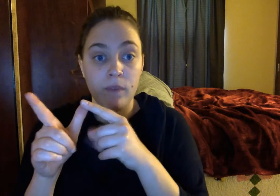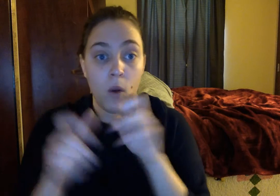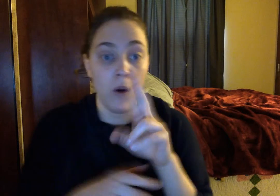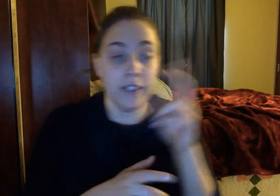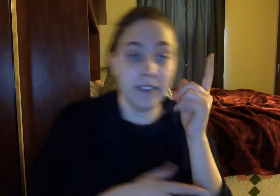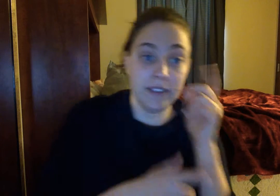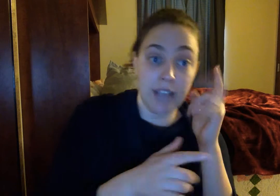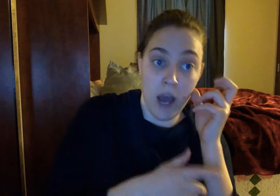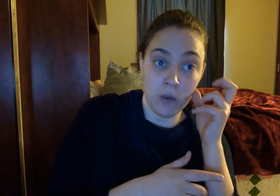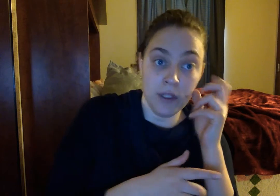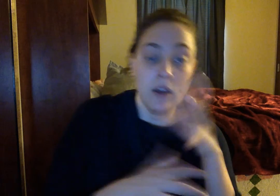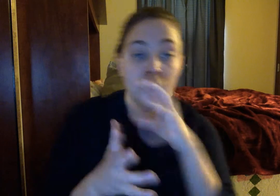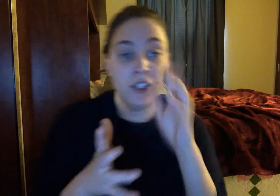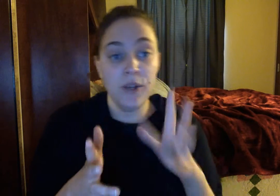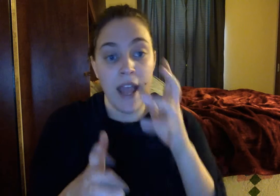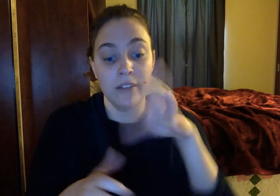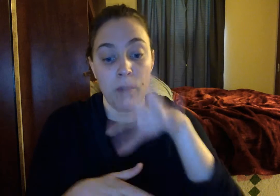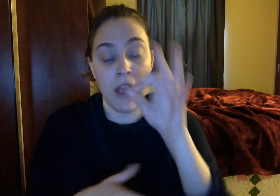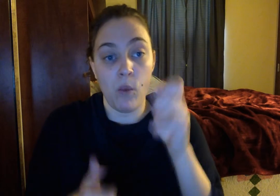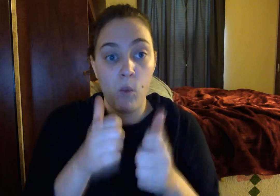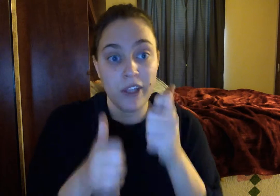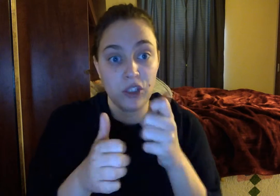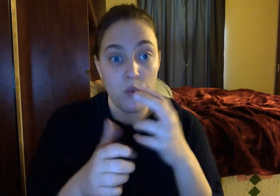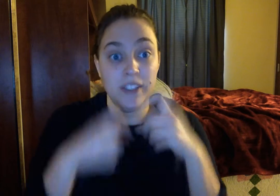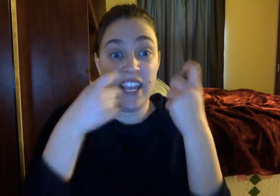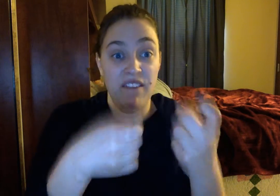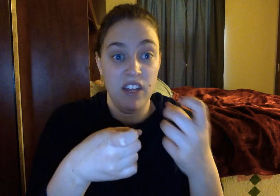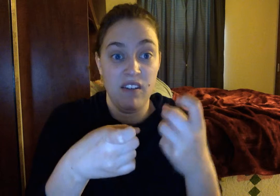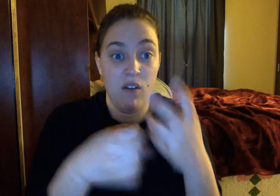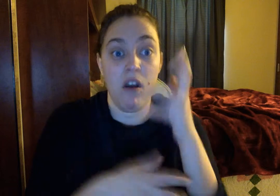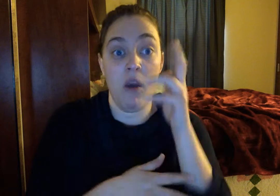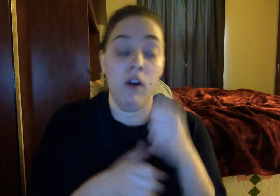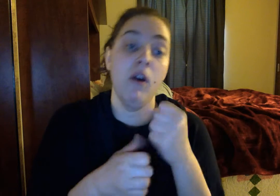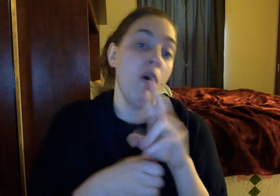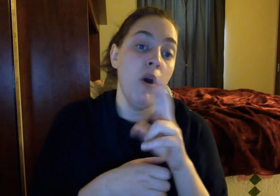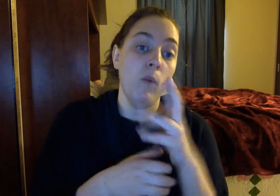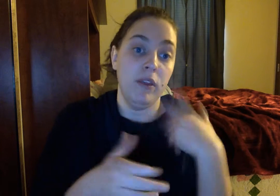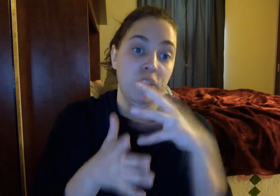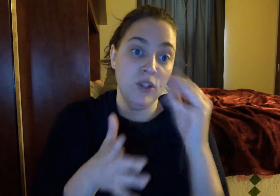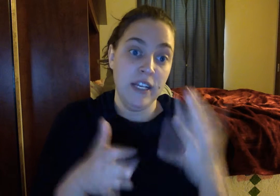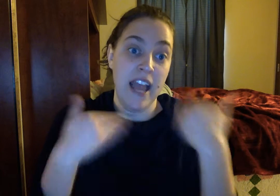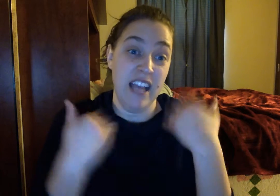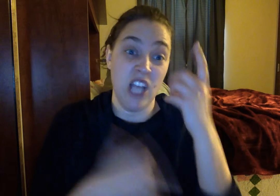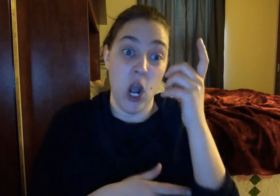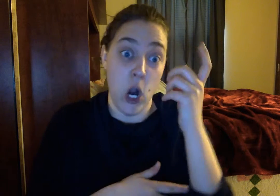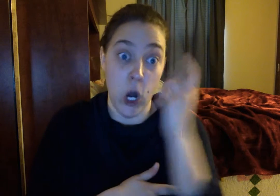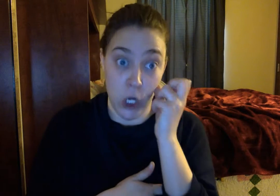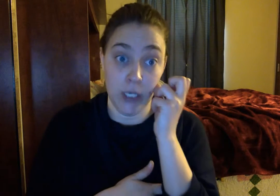You will decide that Week goes in CVVC between it has a long ‘ee’ vowel and is spelled with two ‘ee’s. There are three Modalities: Auditory only, Visual Phonics, and ASL. For Auditory Only, I would modify using a speech hoop so that I know the student is hearing the phonemes in the word given for either word or picture sort instead of reading my lips and that they’re not listening for the sound. Visual Phonics: For Word Sorts, I would put the words into chunks so that they can see the blends of each phoneme in the word aligns with the column.